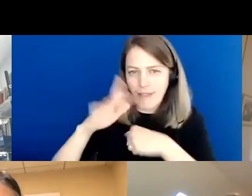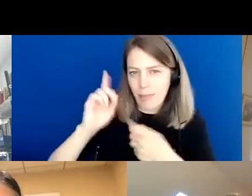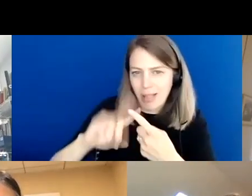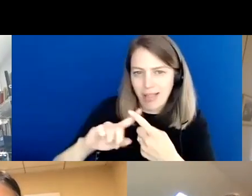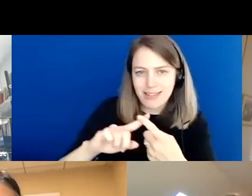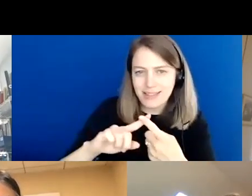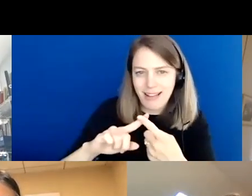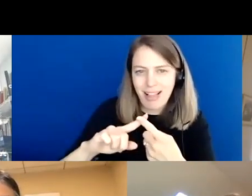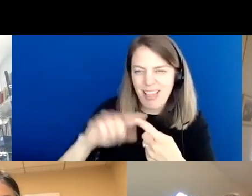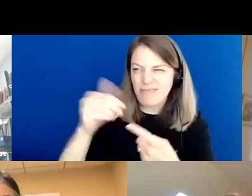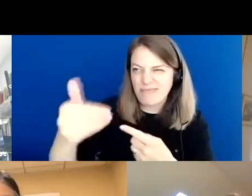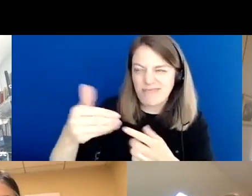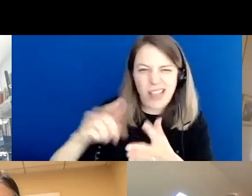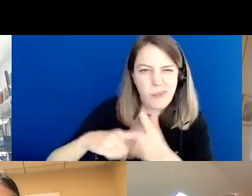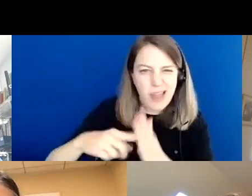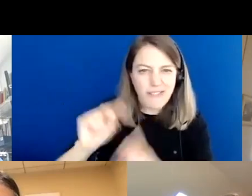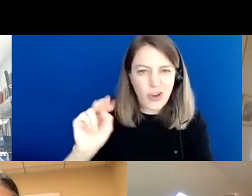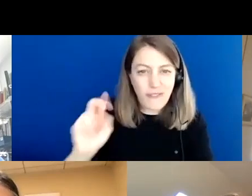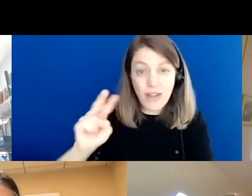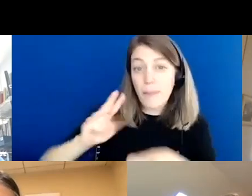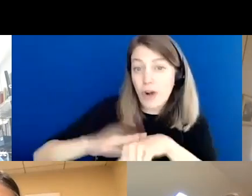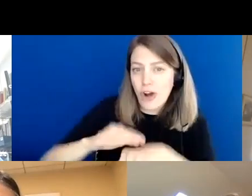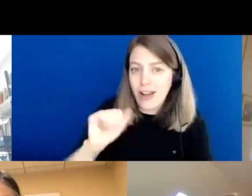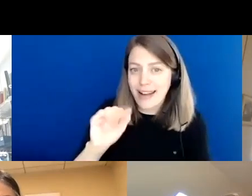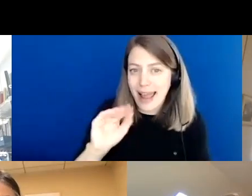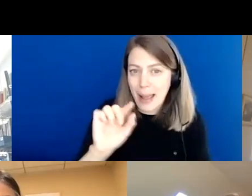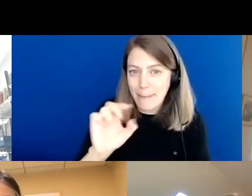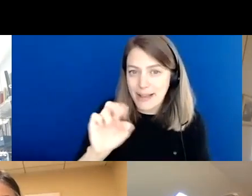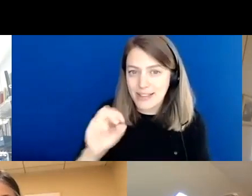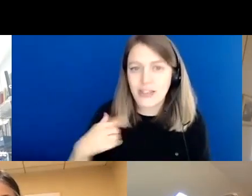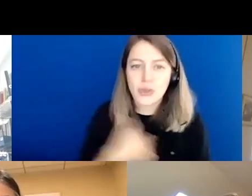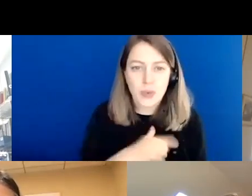We are offering it today and tomorrow for people who are attending